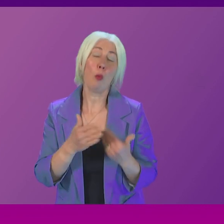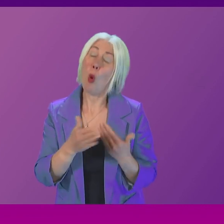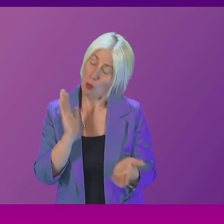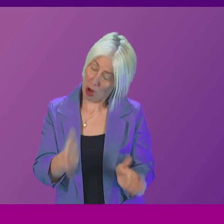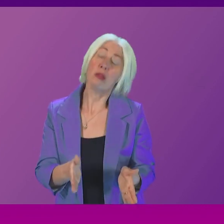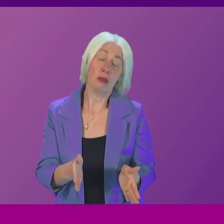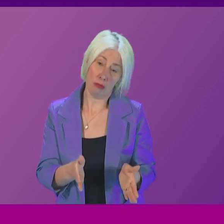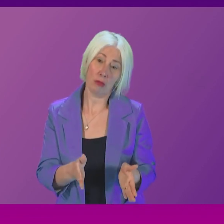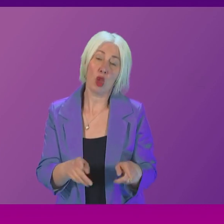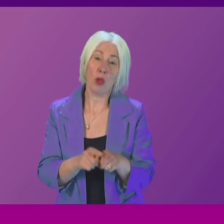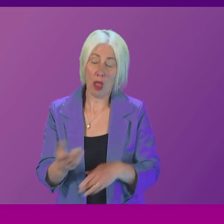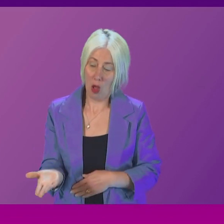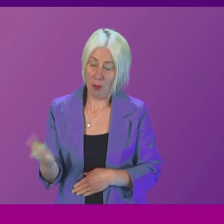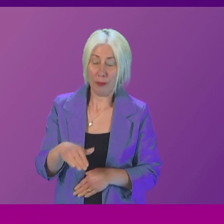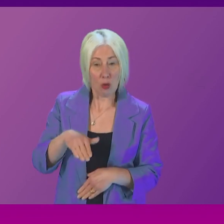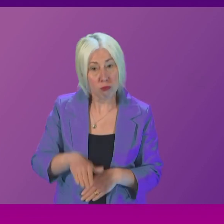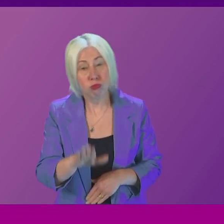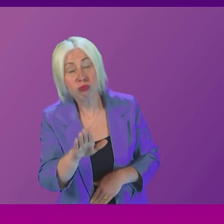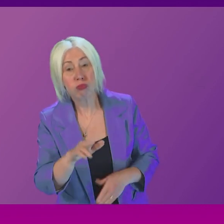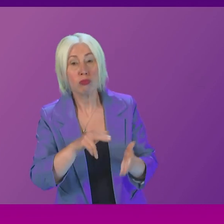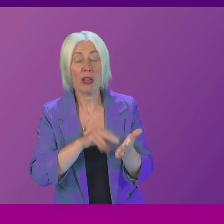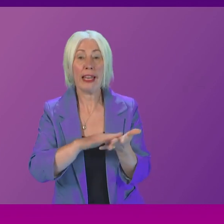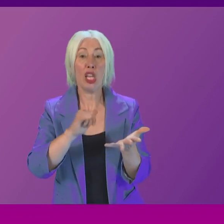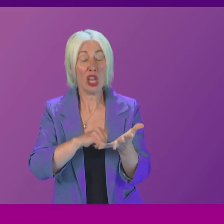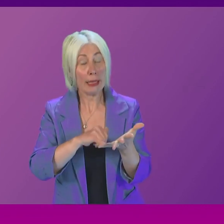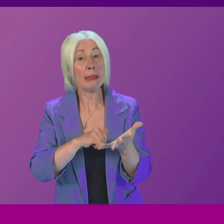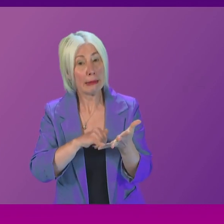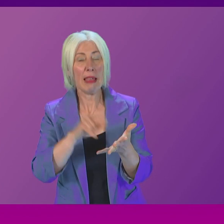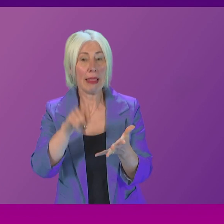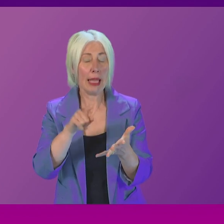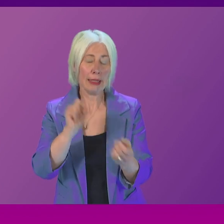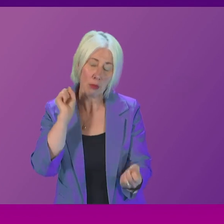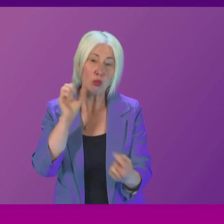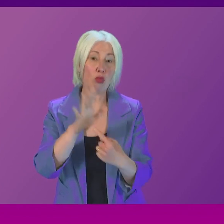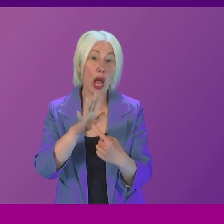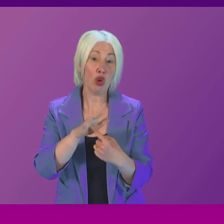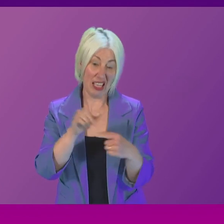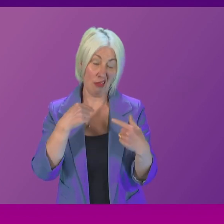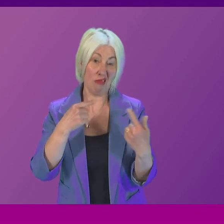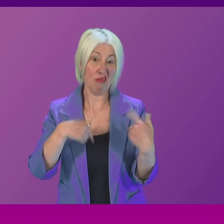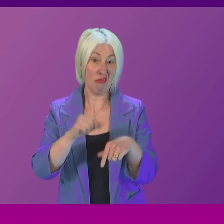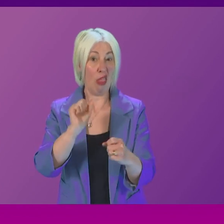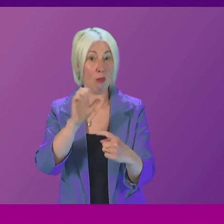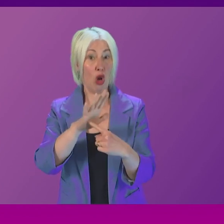That is why the recovery of our NHS is a significant priority—it is the priority—for this Government,